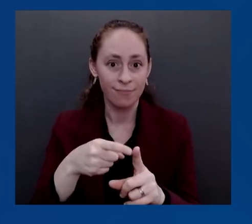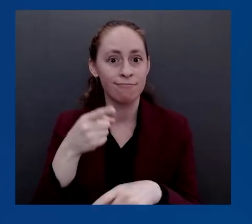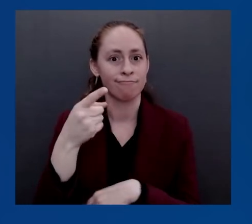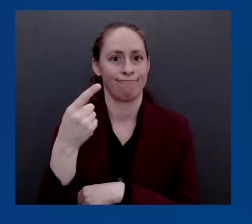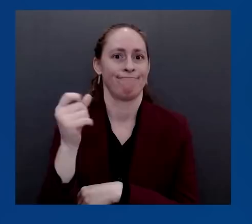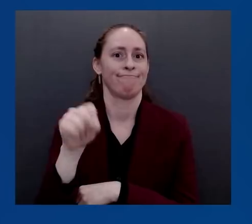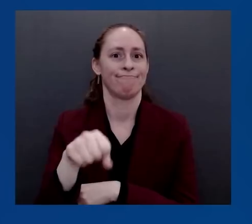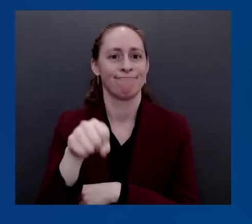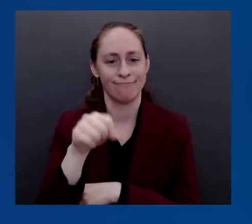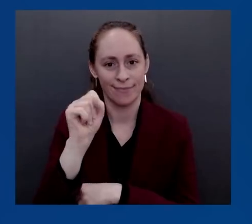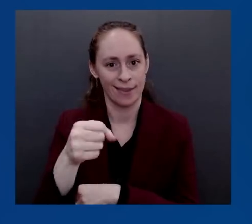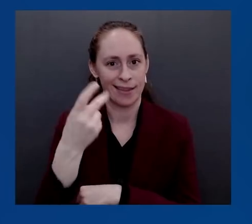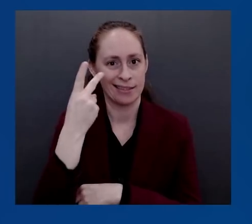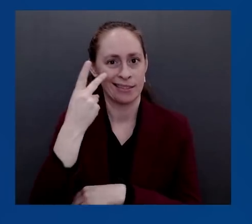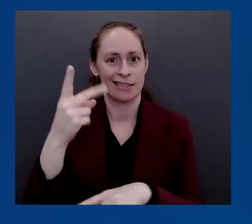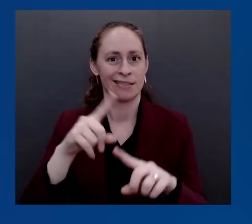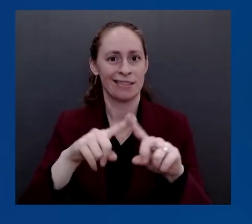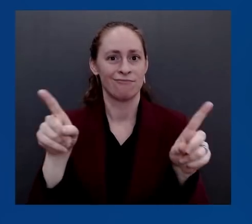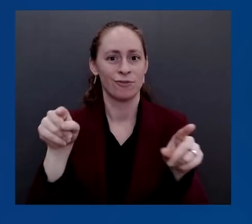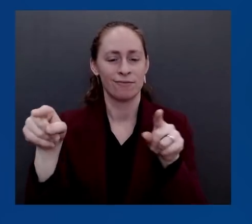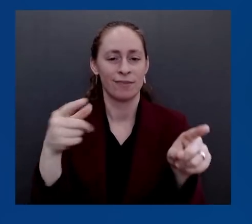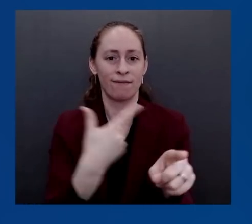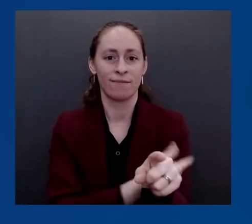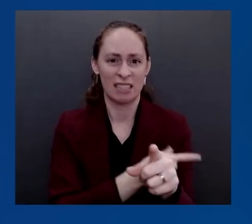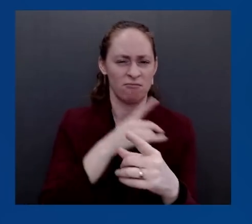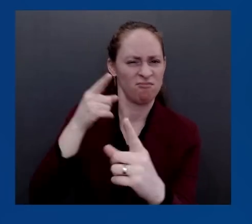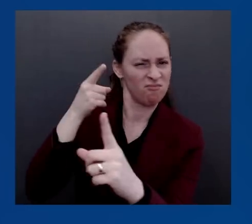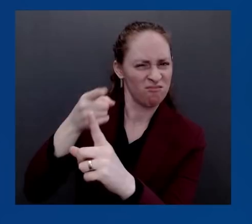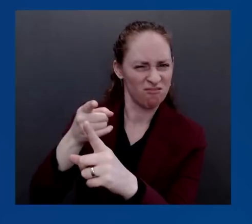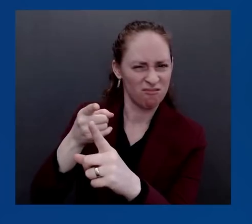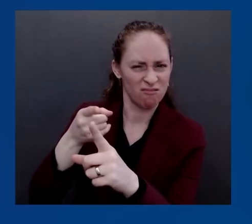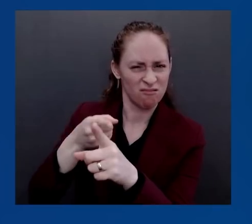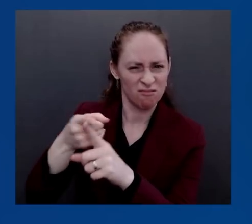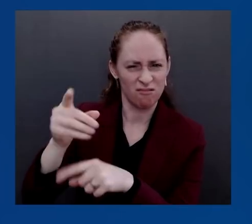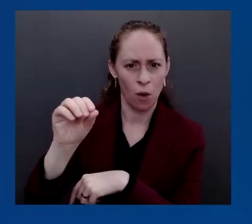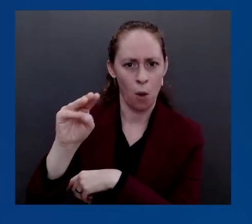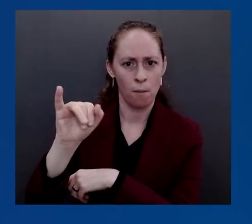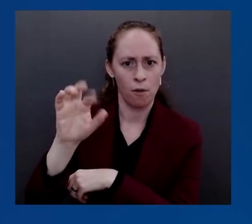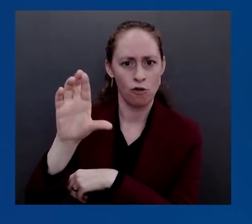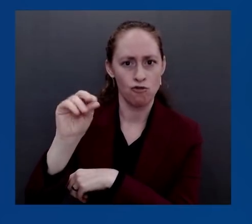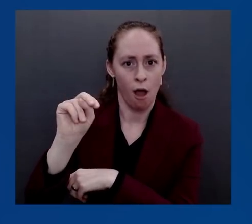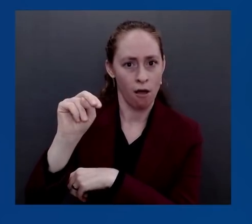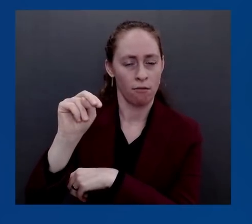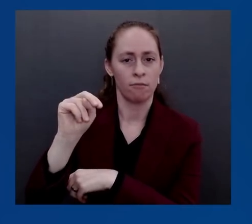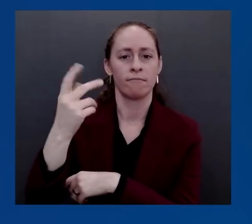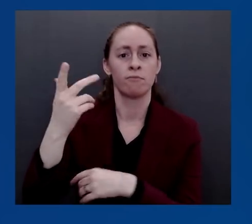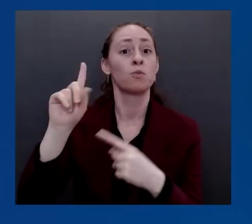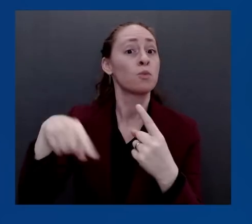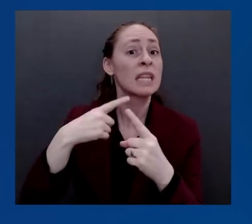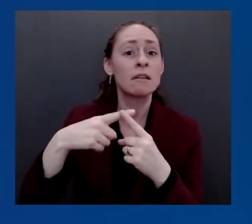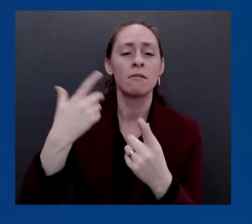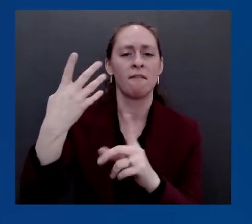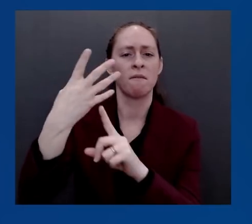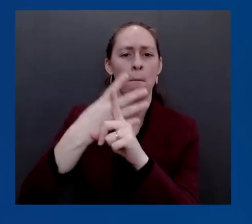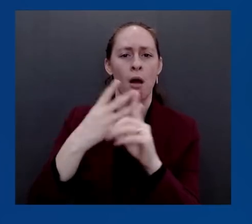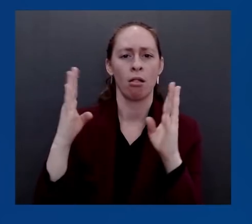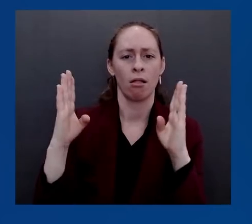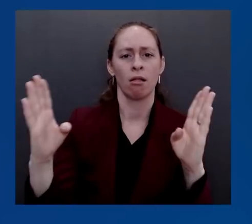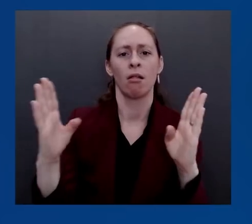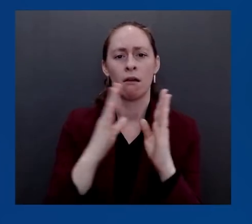And again, it goes down to 58 percent. However, at four to five months, even though it has come down over a period of time --